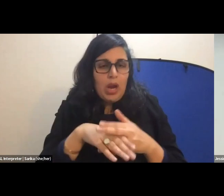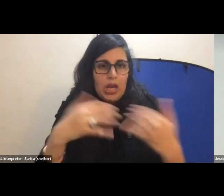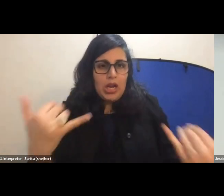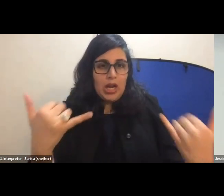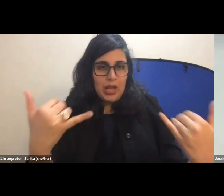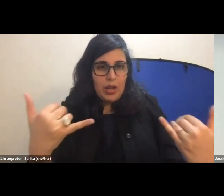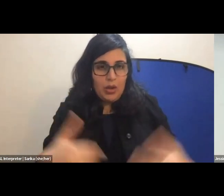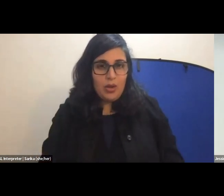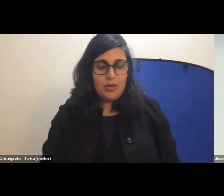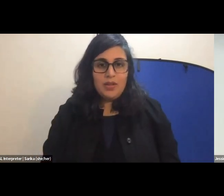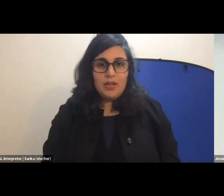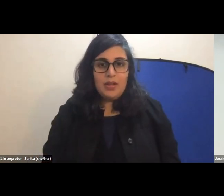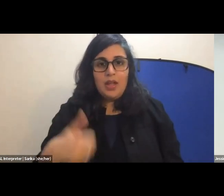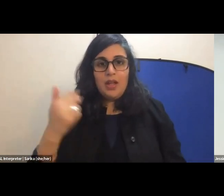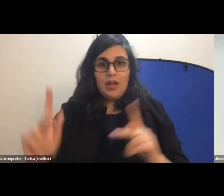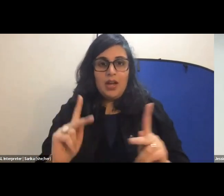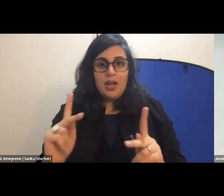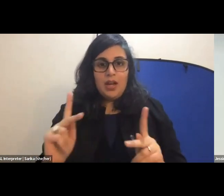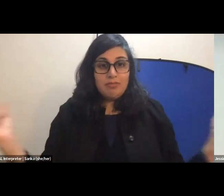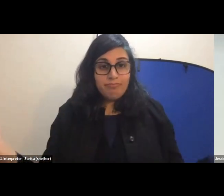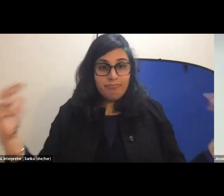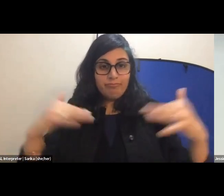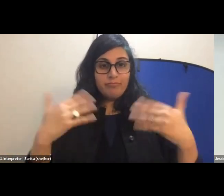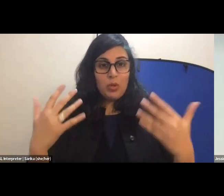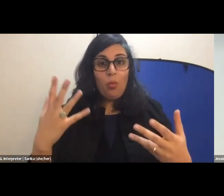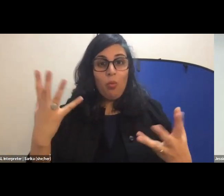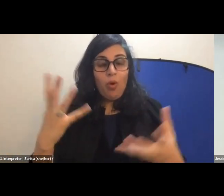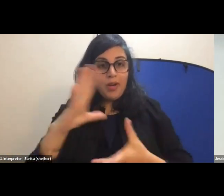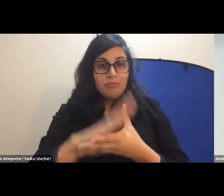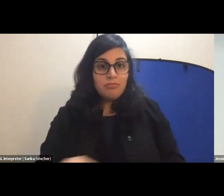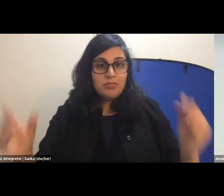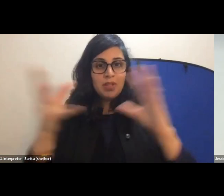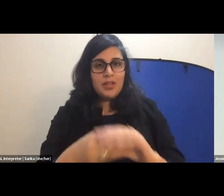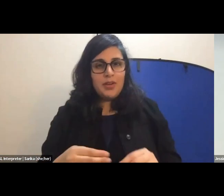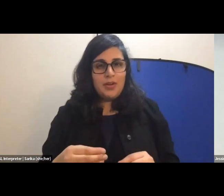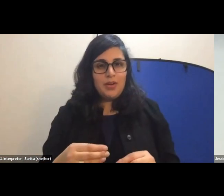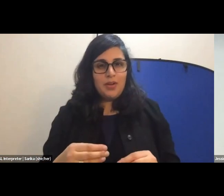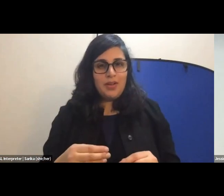much. At this point, we would like to take a very short three-minute break. We have